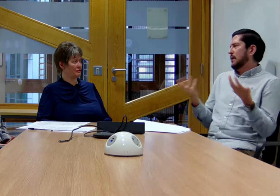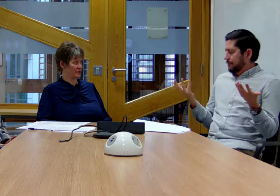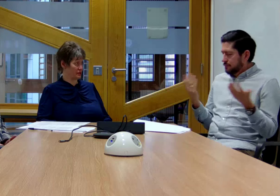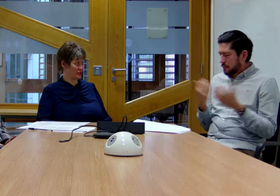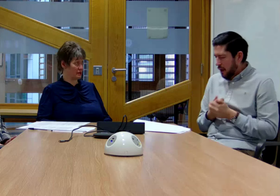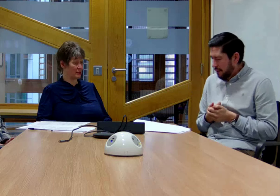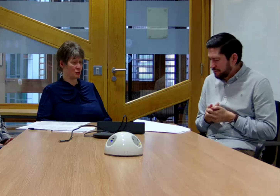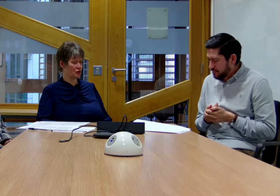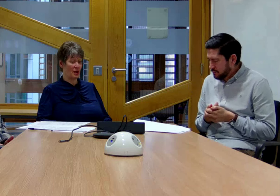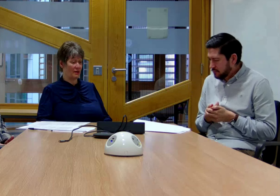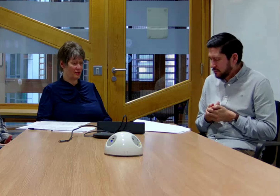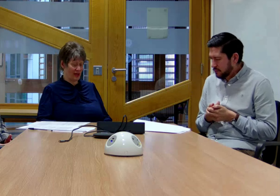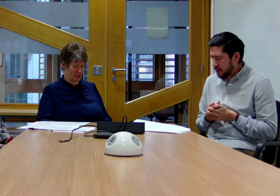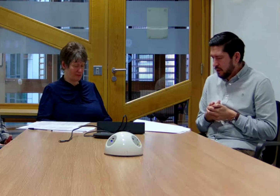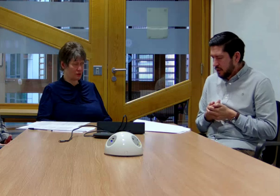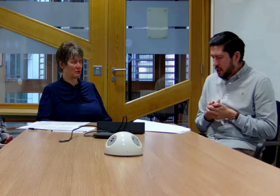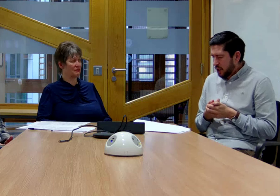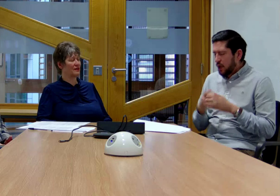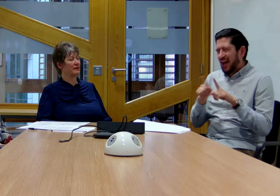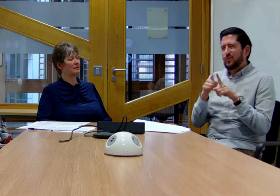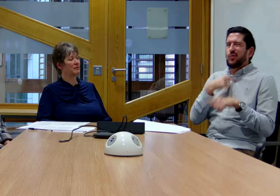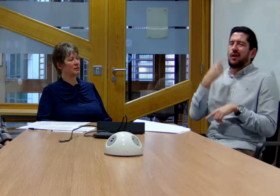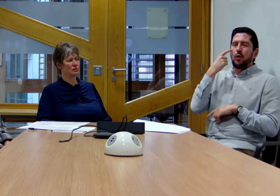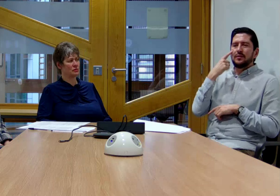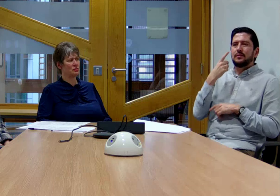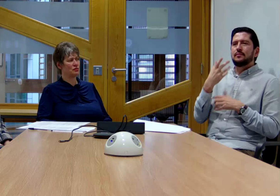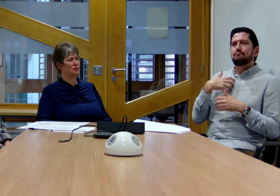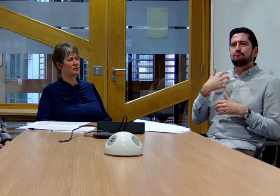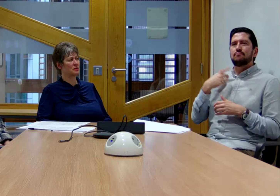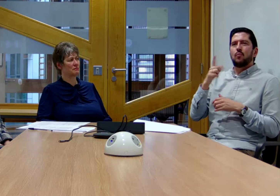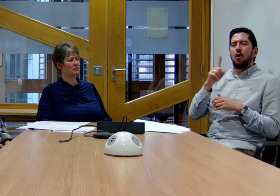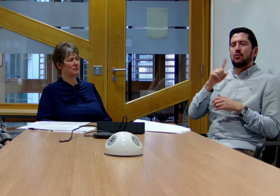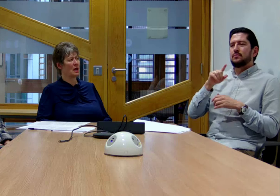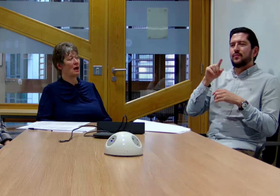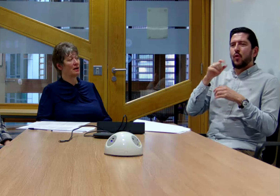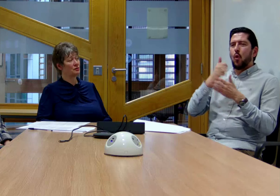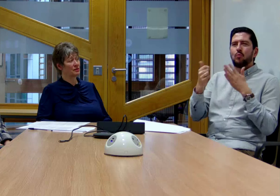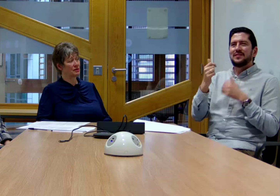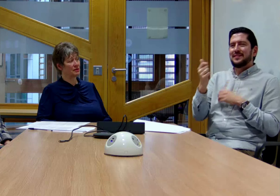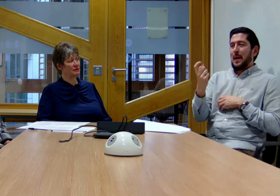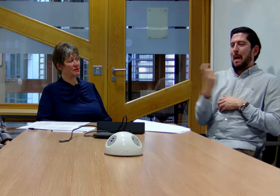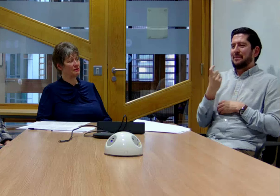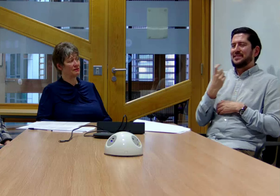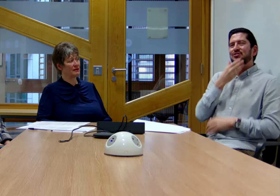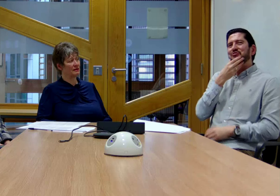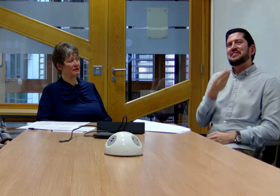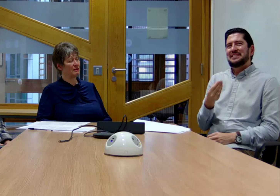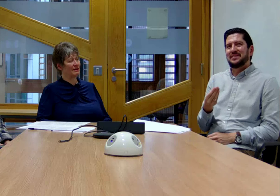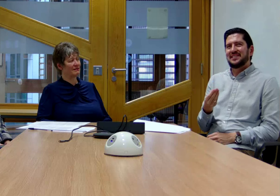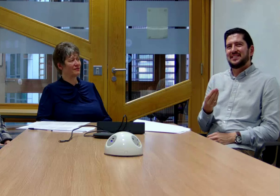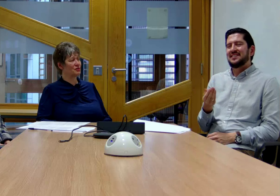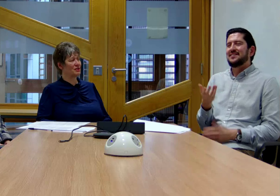term, we would want to promote the use of BSL, that's absolutely fine, but not the use of tokenism.